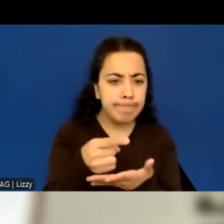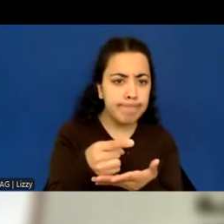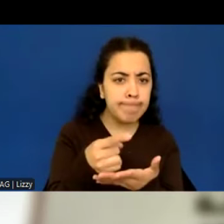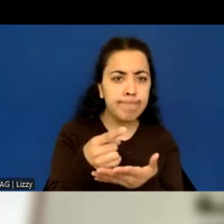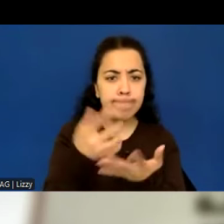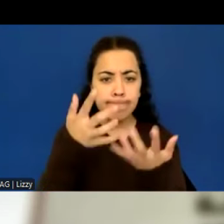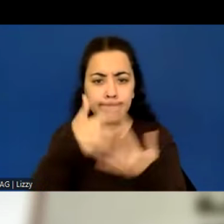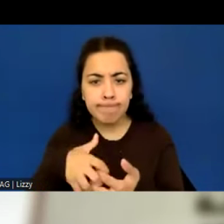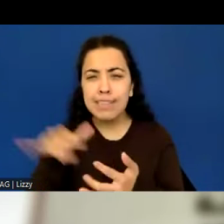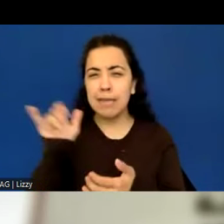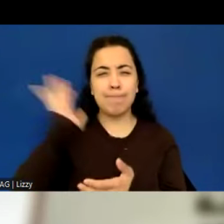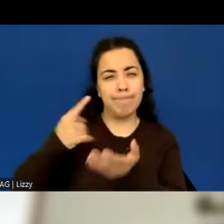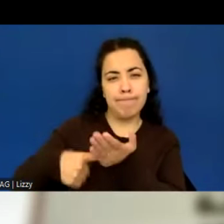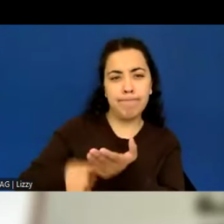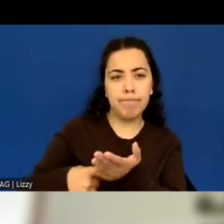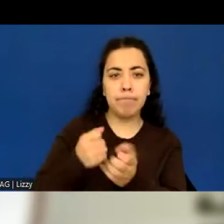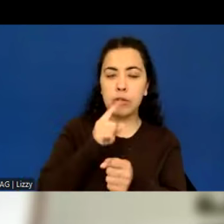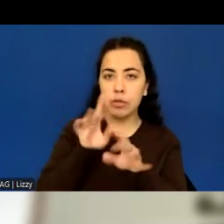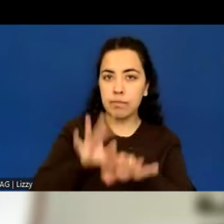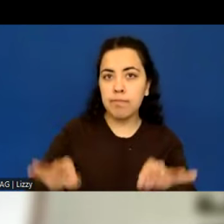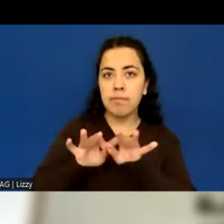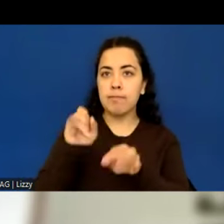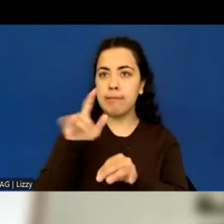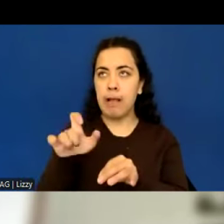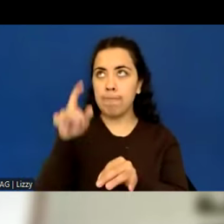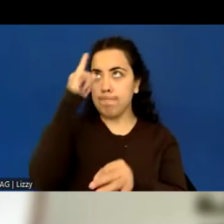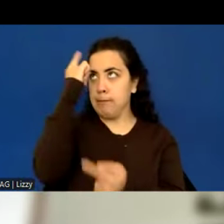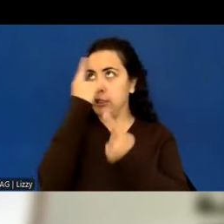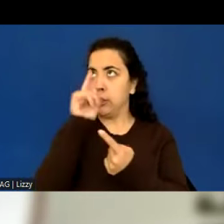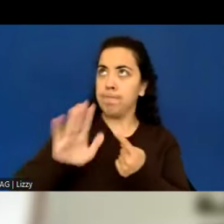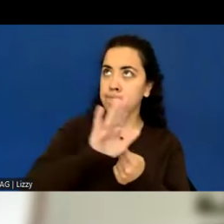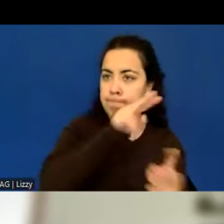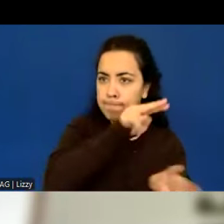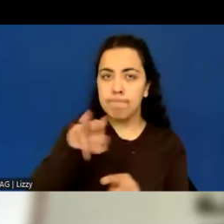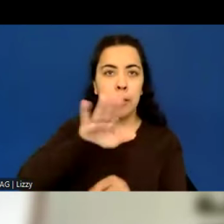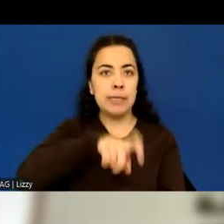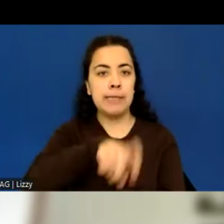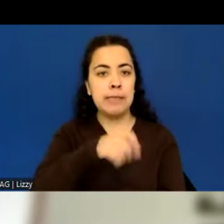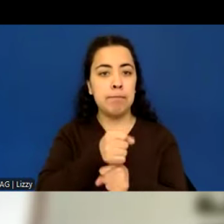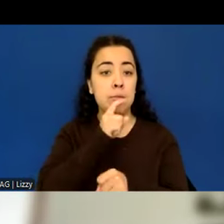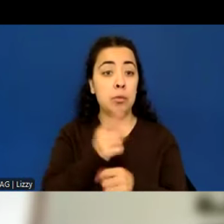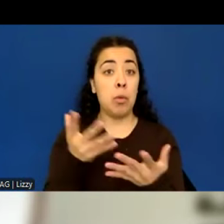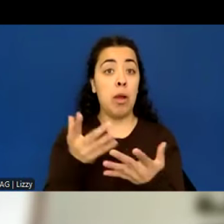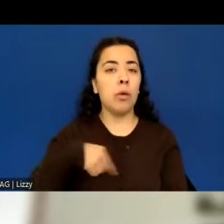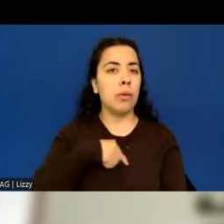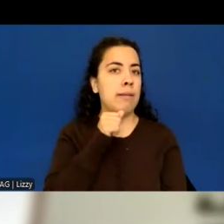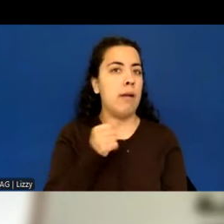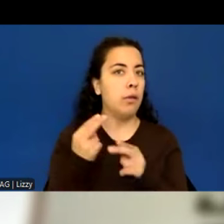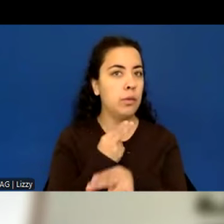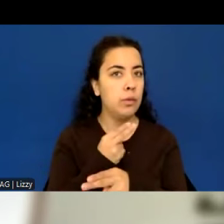classic example that we might want to do here is making sure that we are not using styles